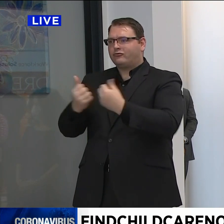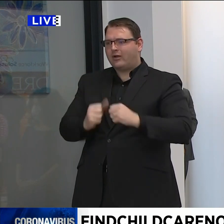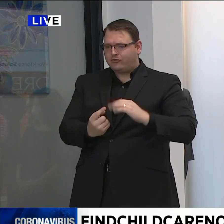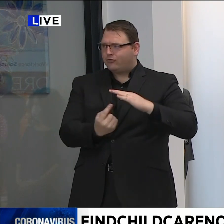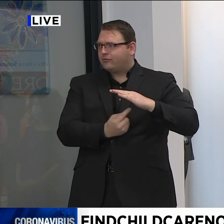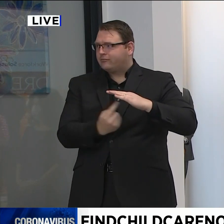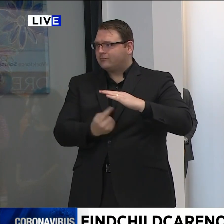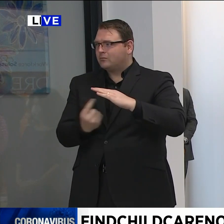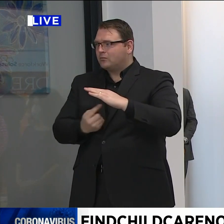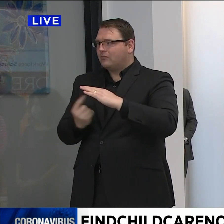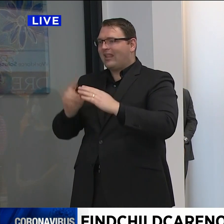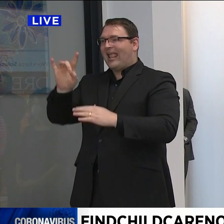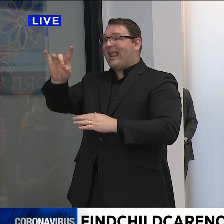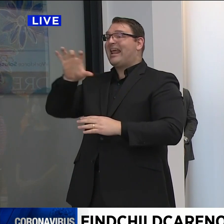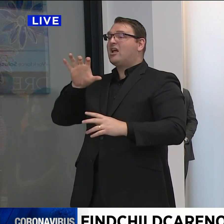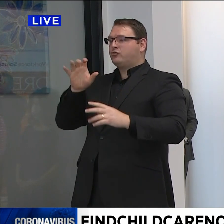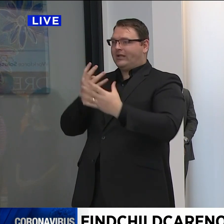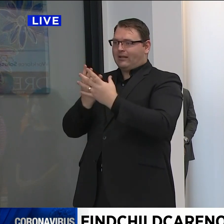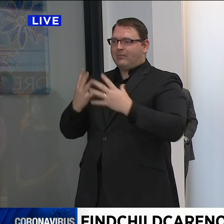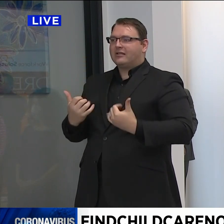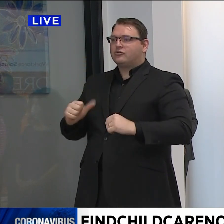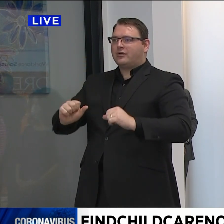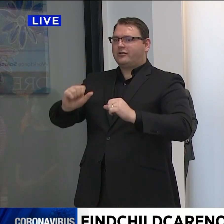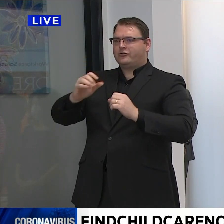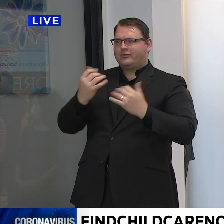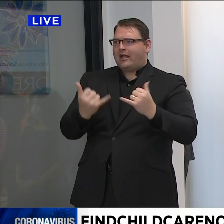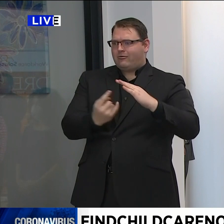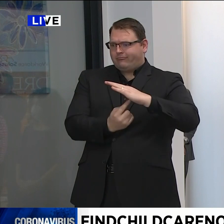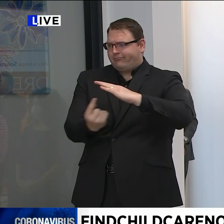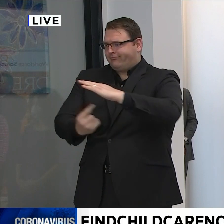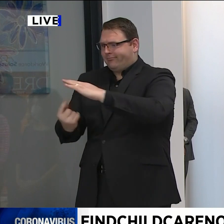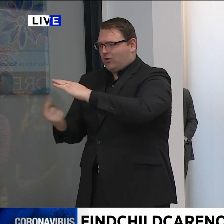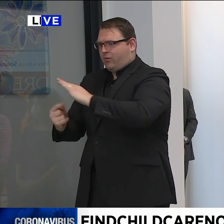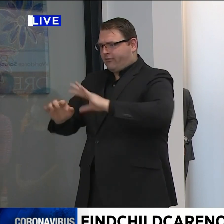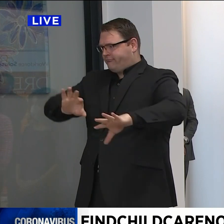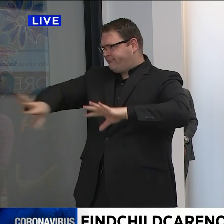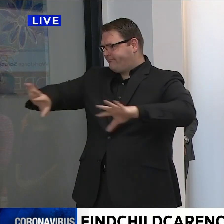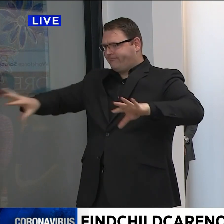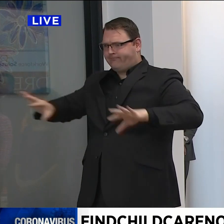We’re pretty confident the quite a few of those folks will quite a few of those folks will come back positive at least 800 come back positive at least 800 inmates are being quarantined